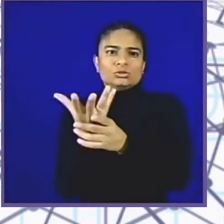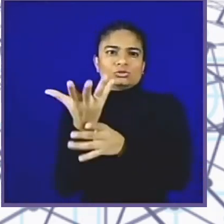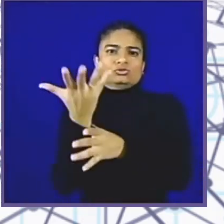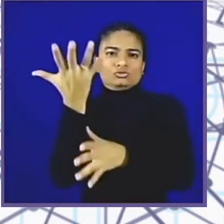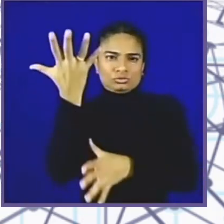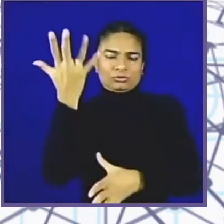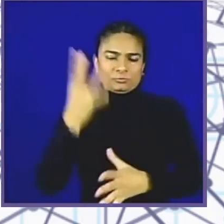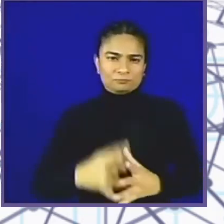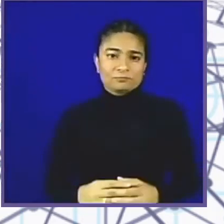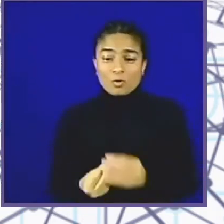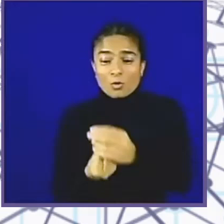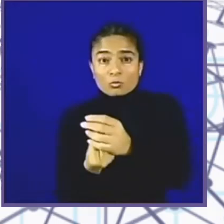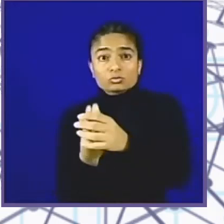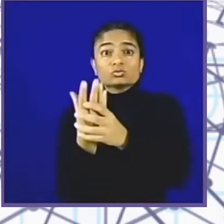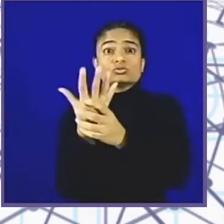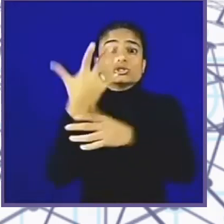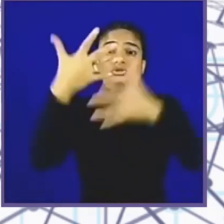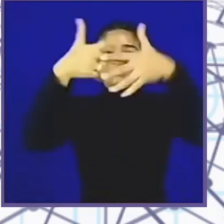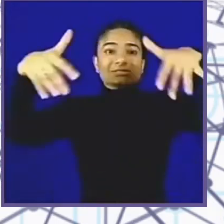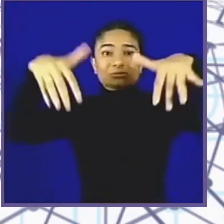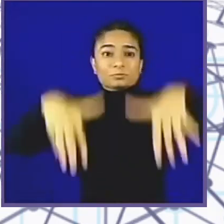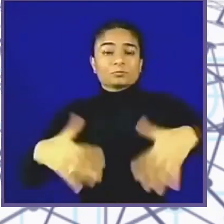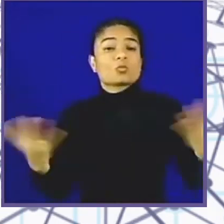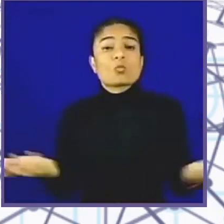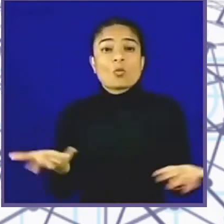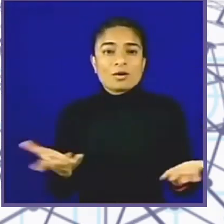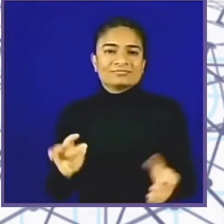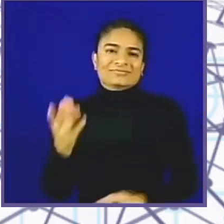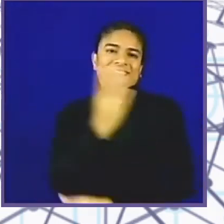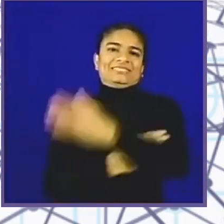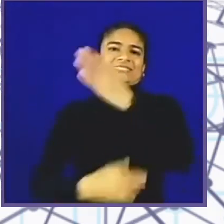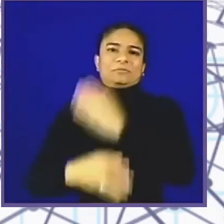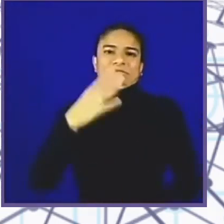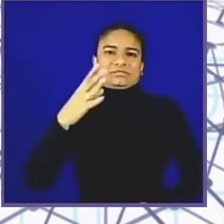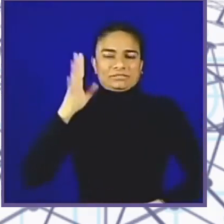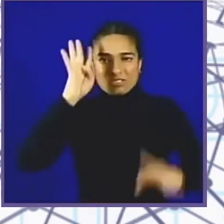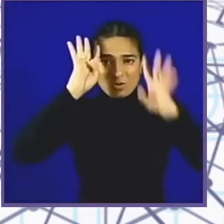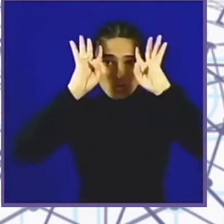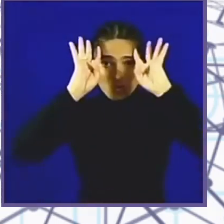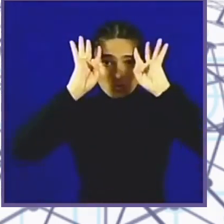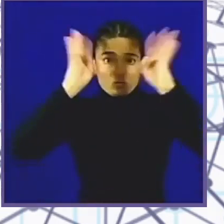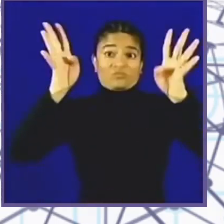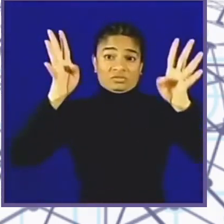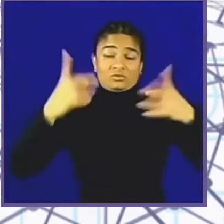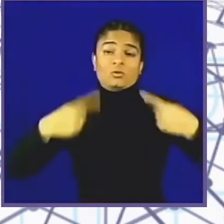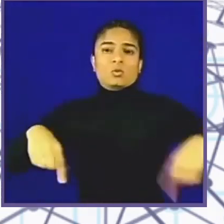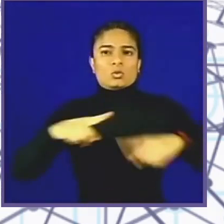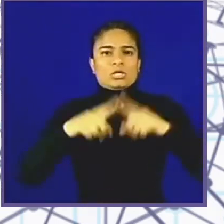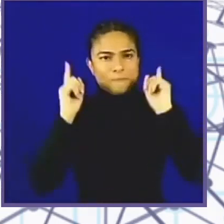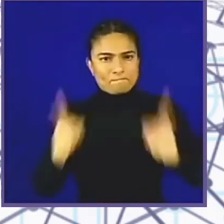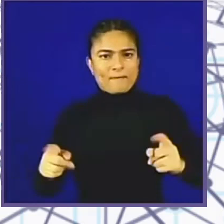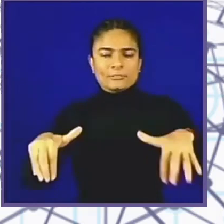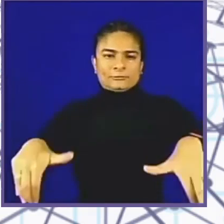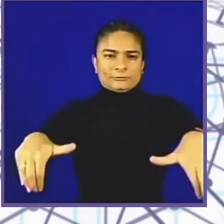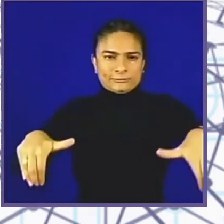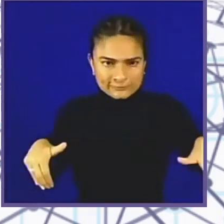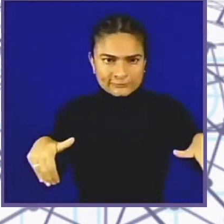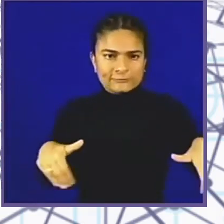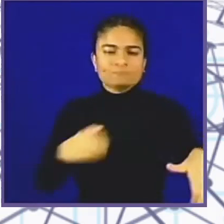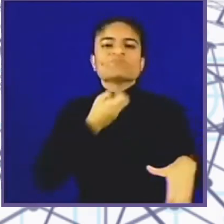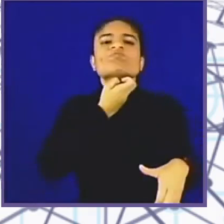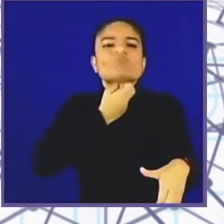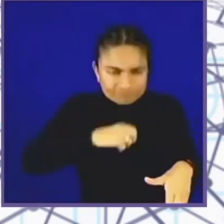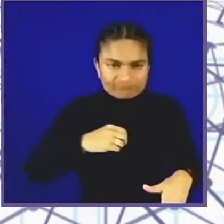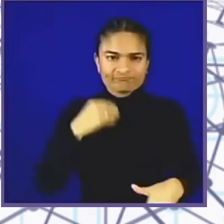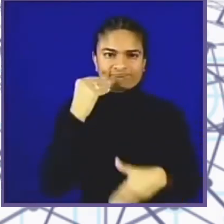take bold steps to ensure that we make it easier for innovators to help us solve some